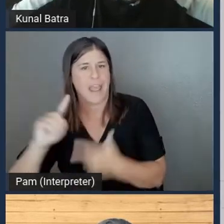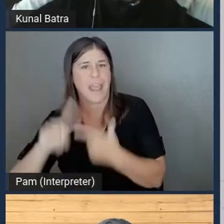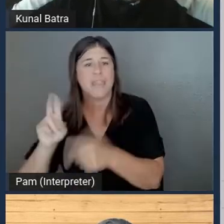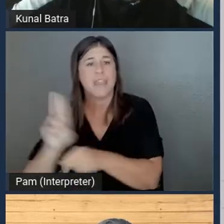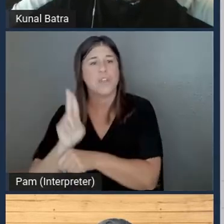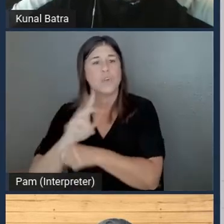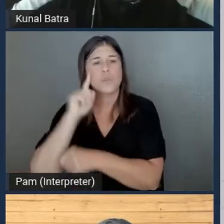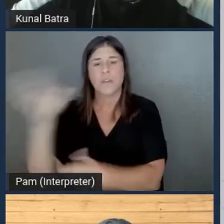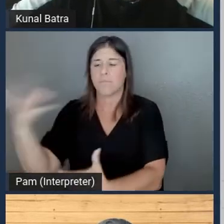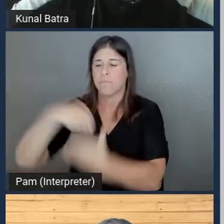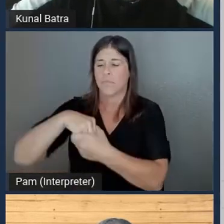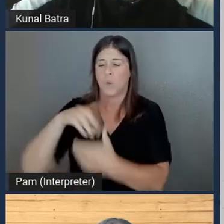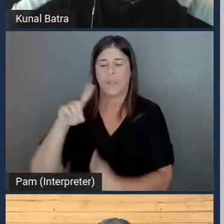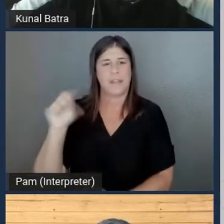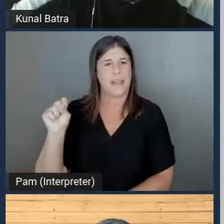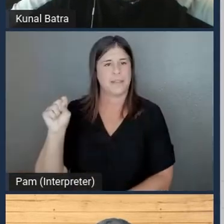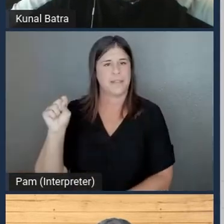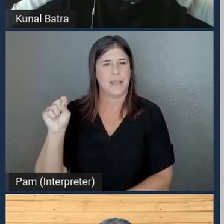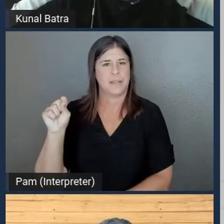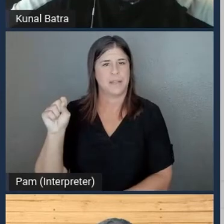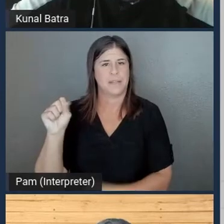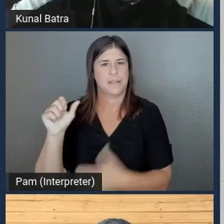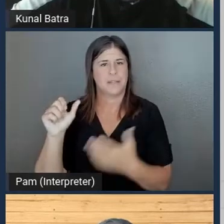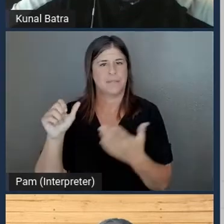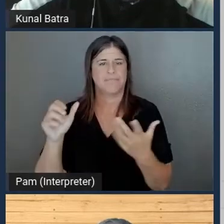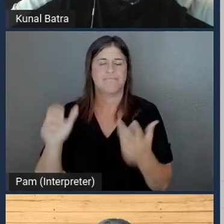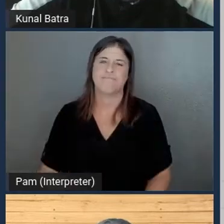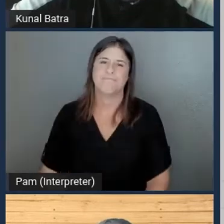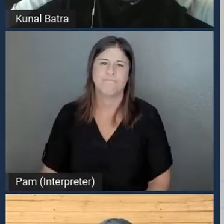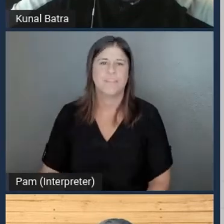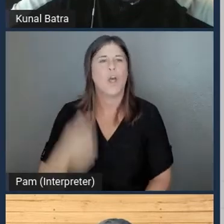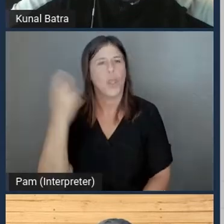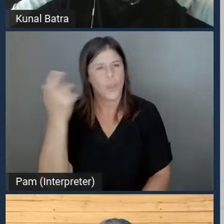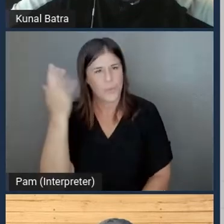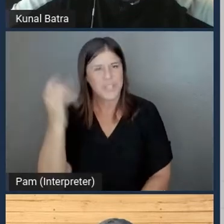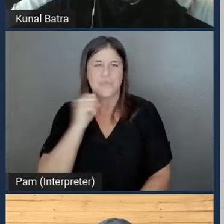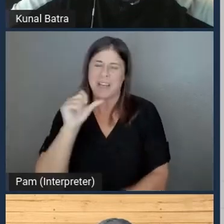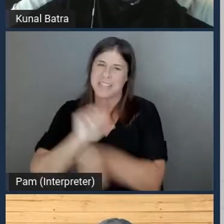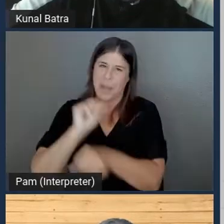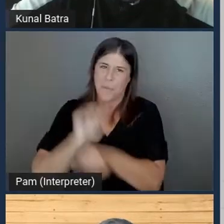So (chuckles) there is... So the reason why this is not working and I now understand